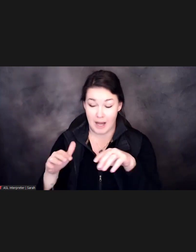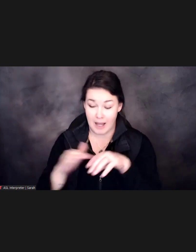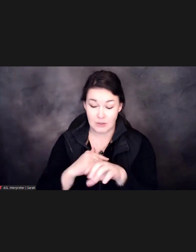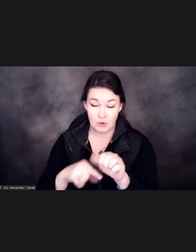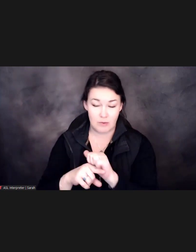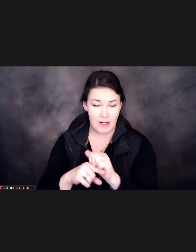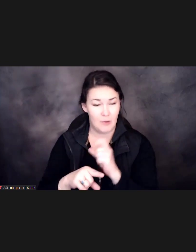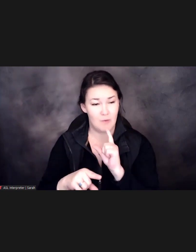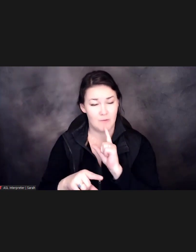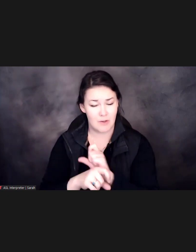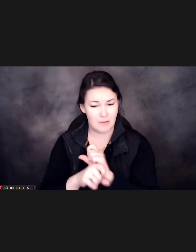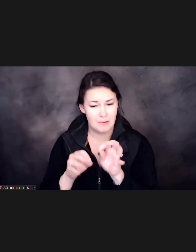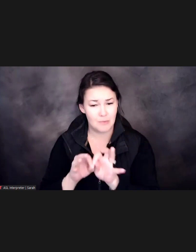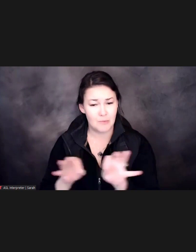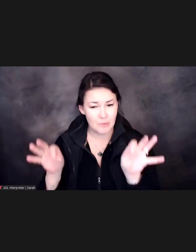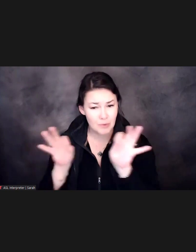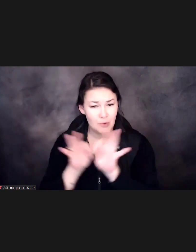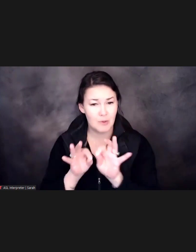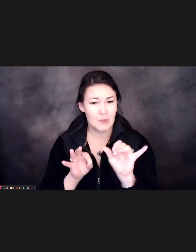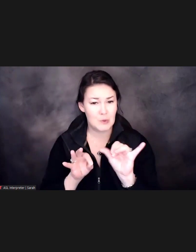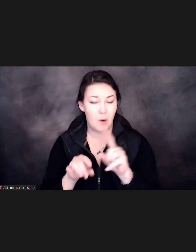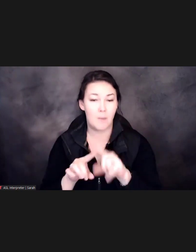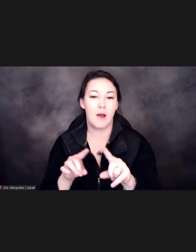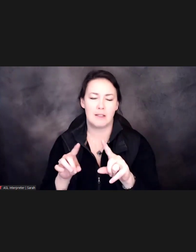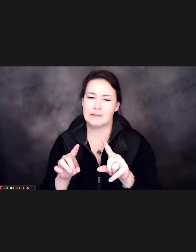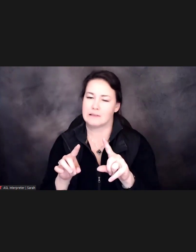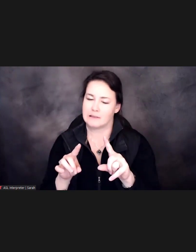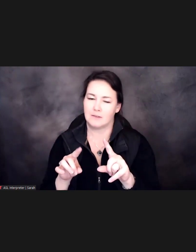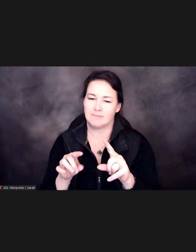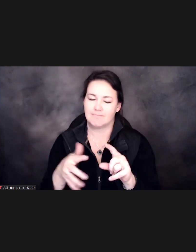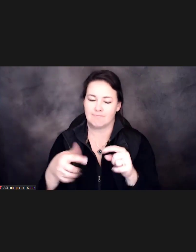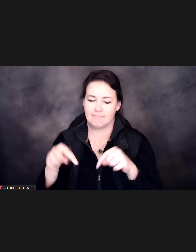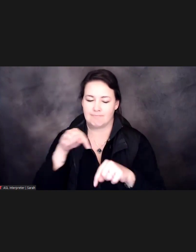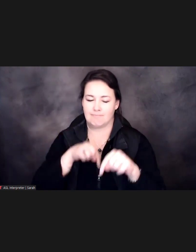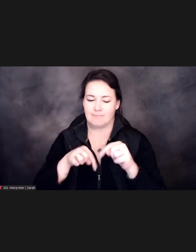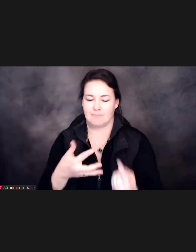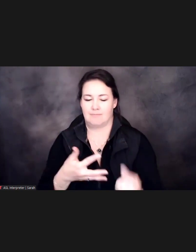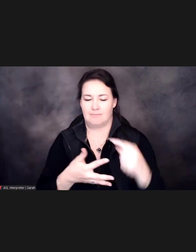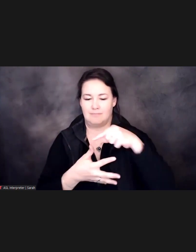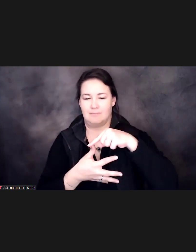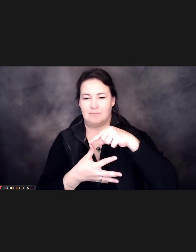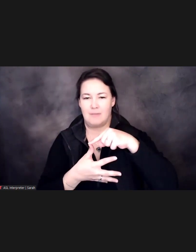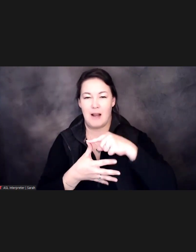always want to do your planning first.